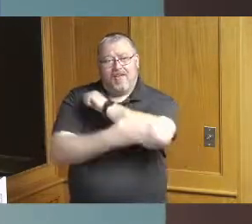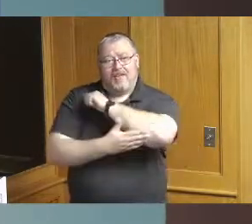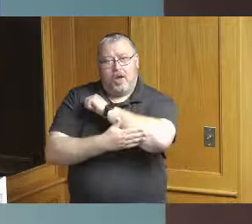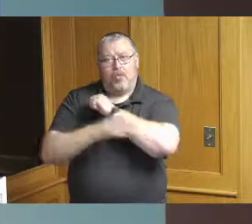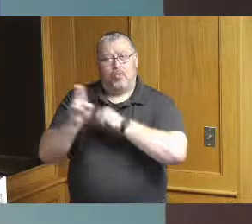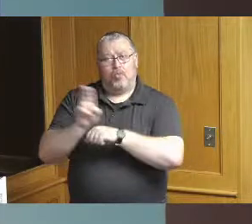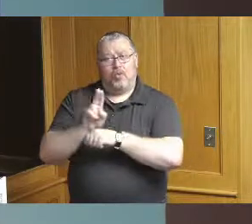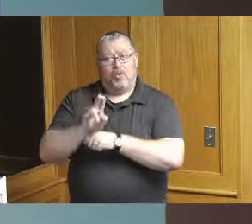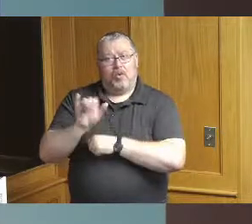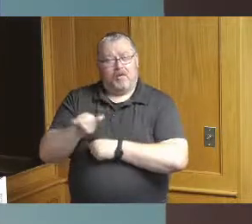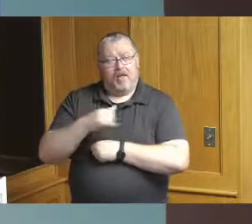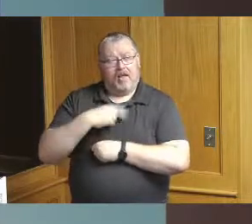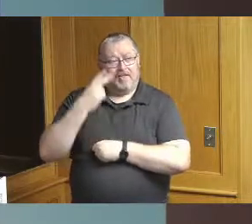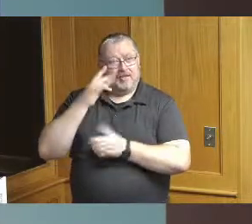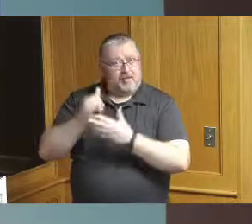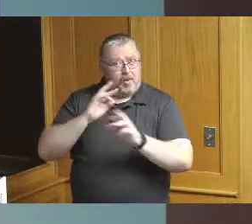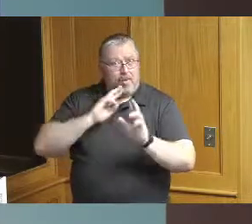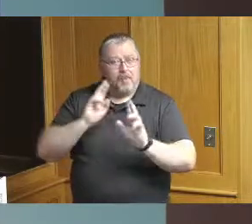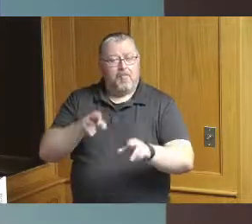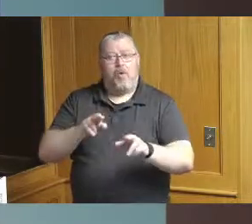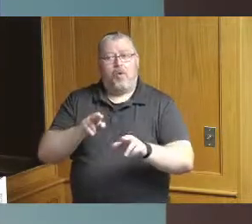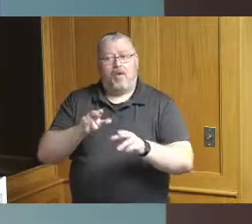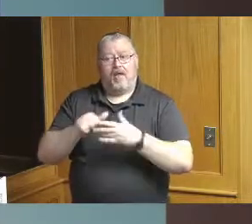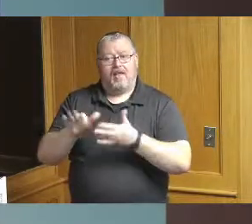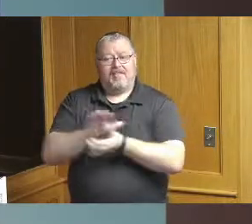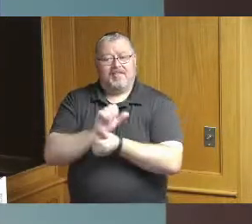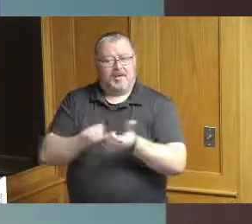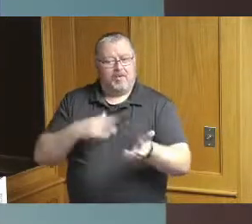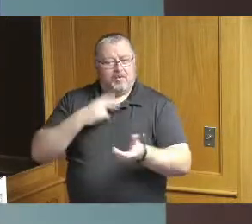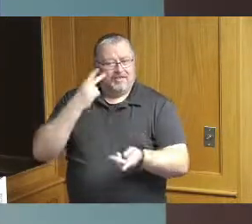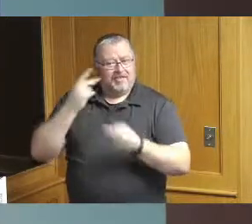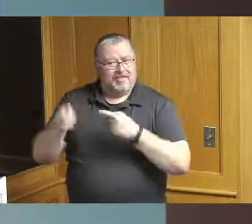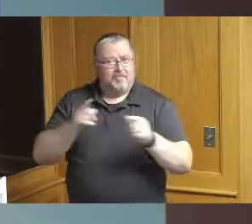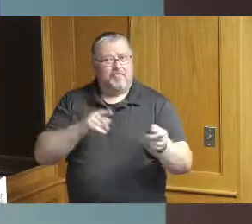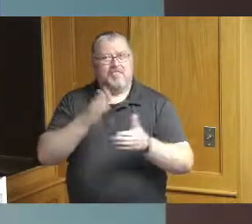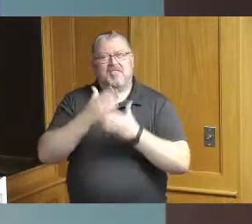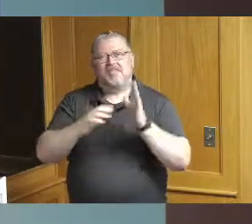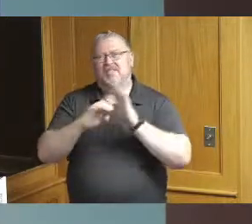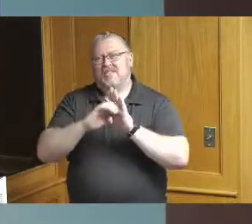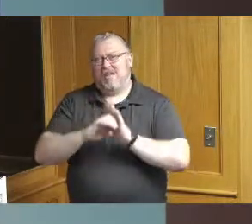as citizens to report uh damaged fire hydrants that's some of the examples of how these things